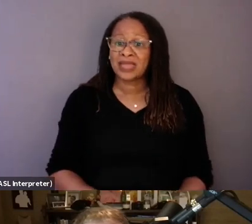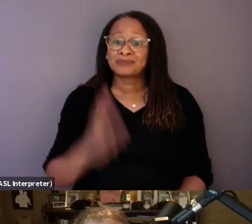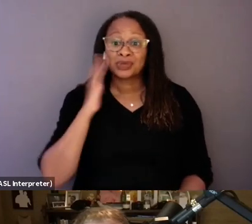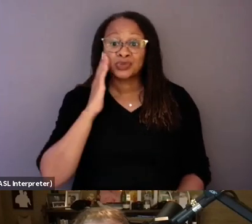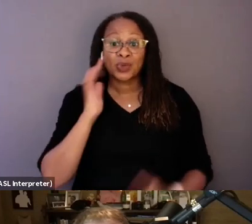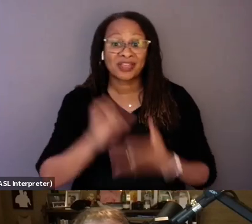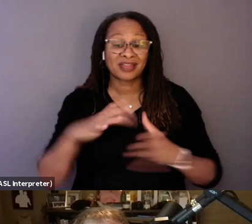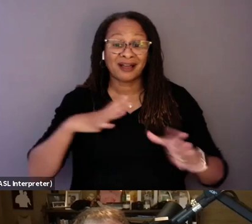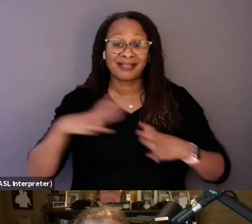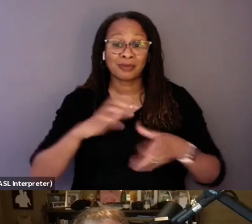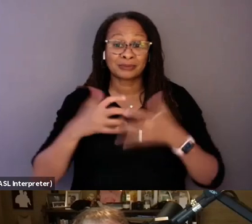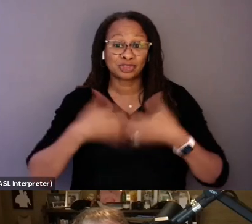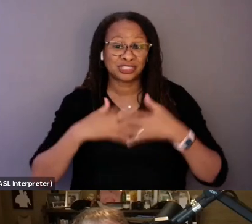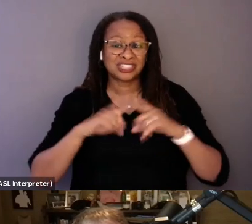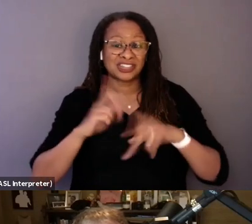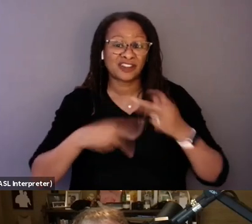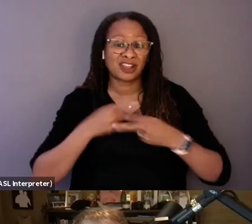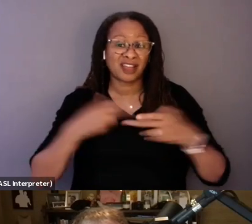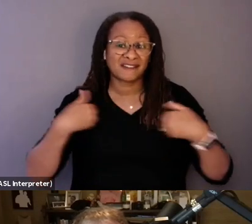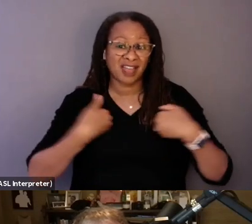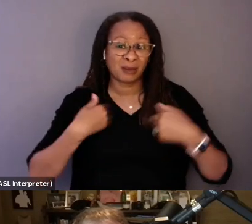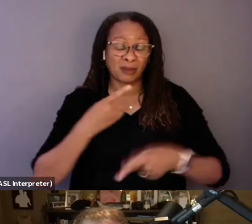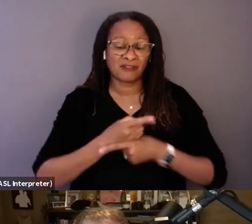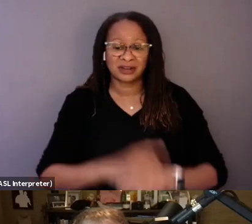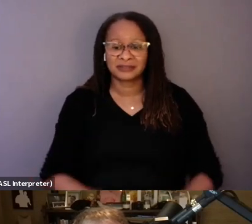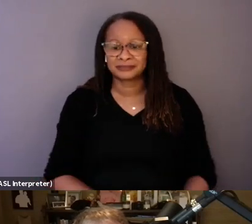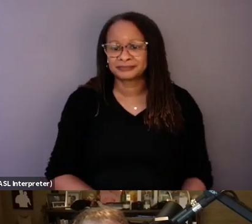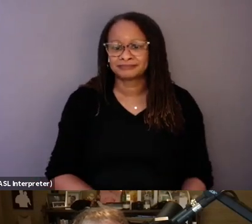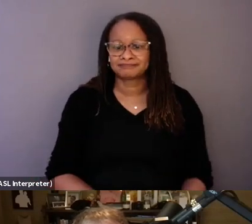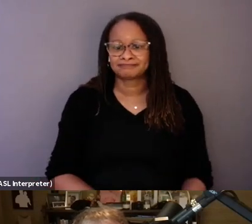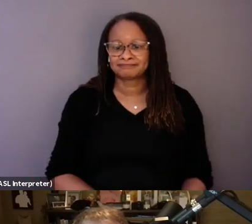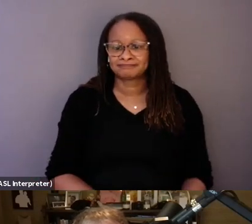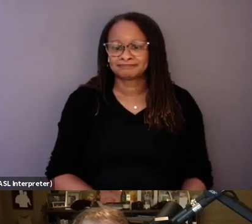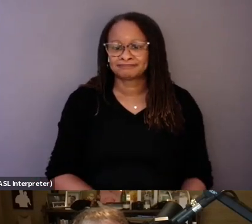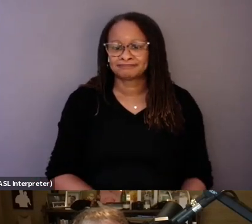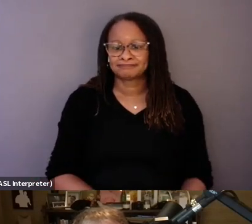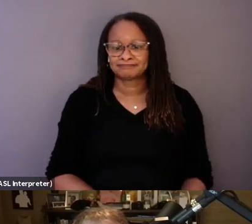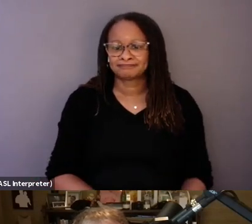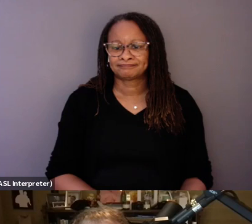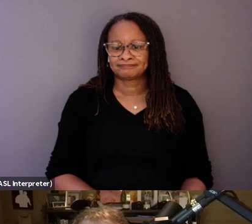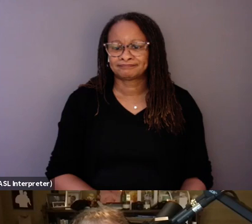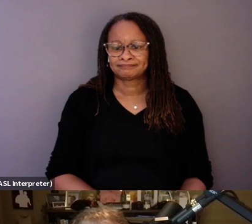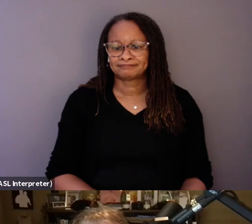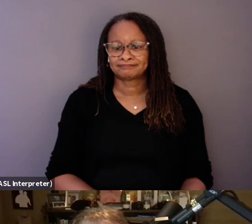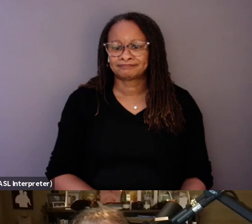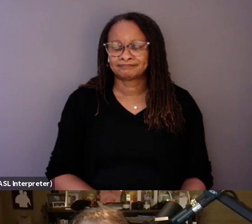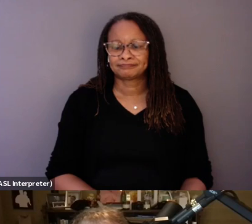was a different type of beast. Well, I think probably the bottom line, just he wanted, again, to do what he was comfortable with